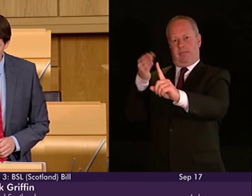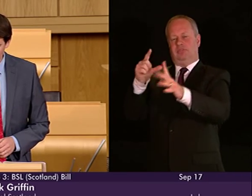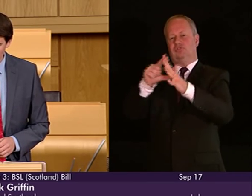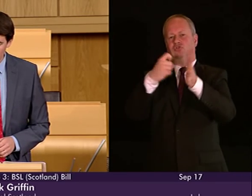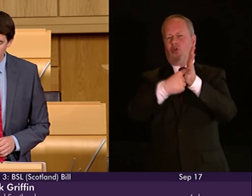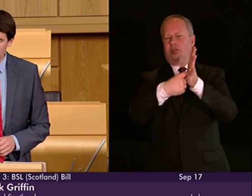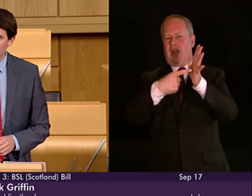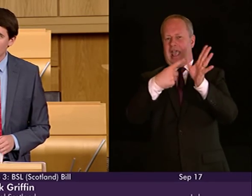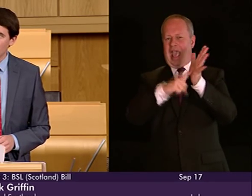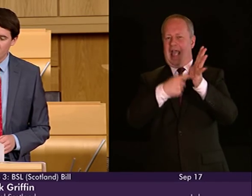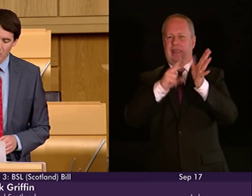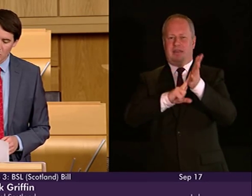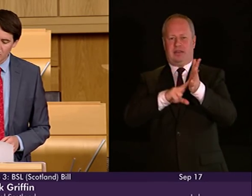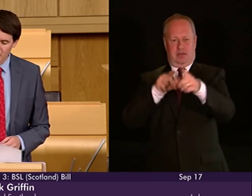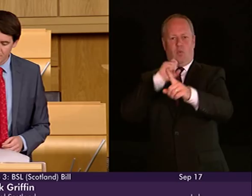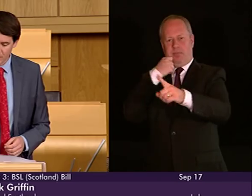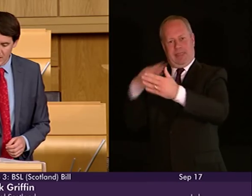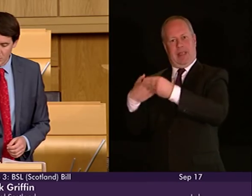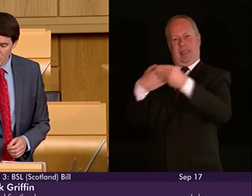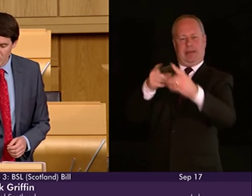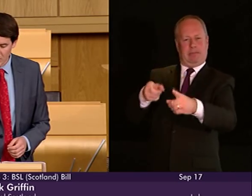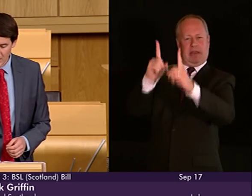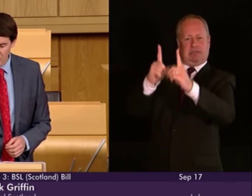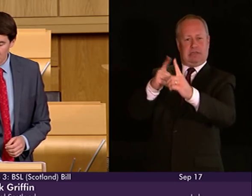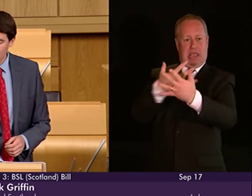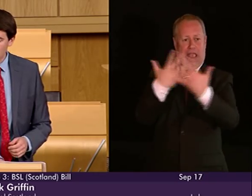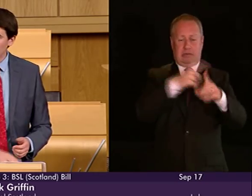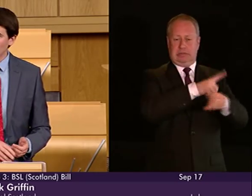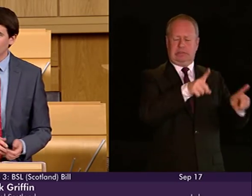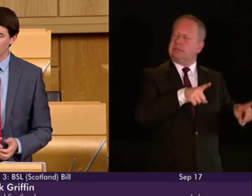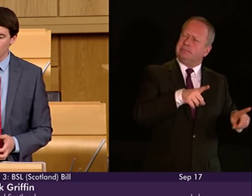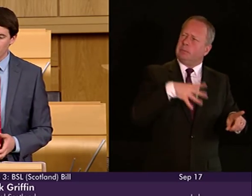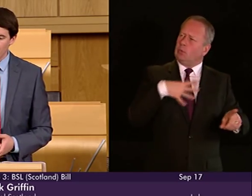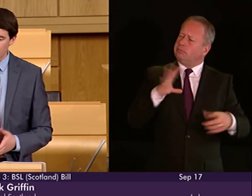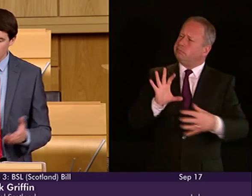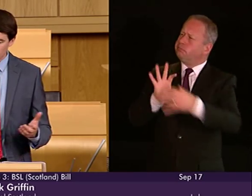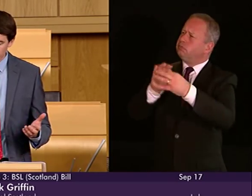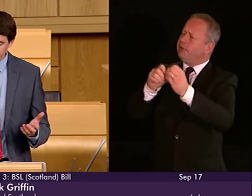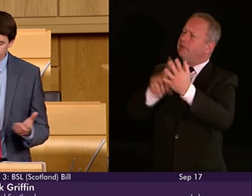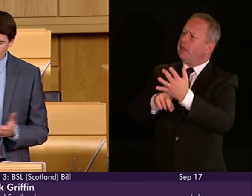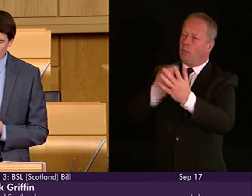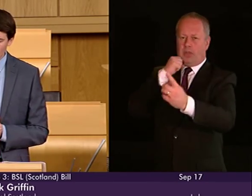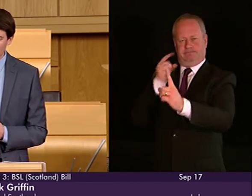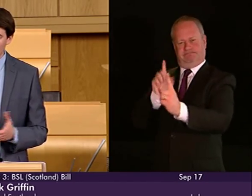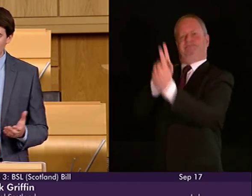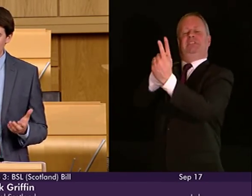as the lead minister and point of contact for anyone who wishes to engage with BSL.